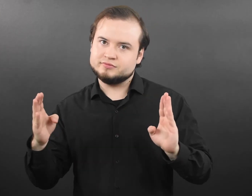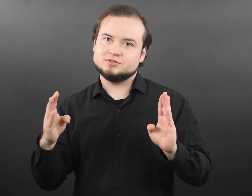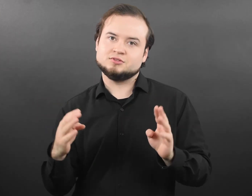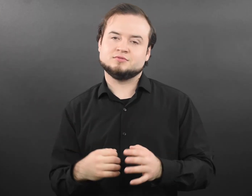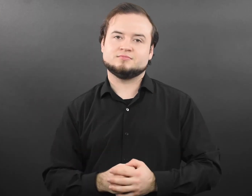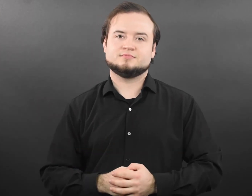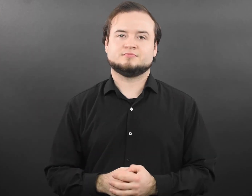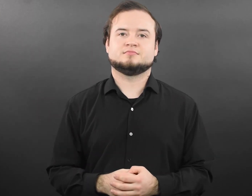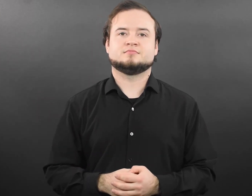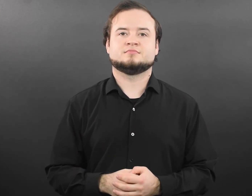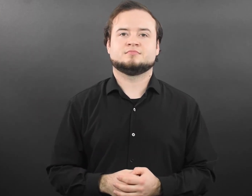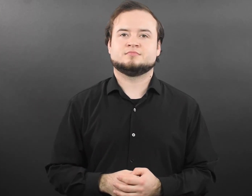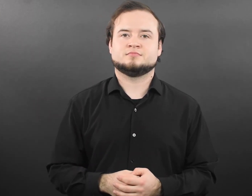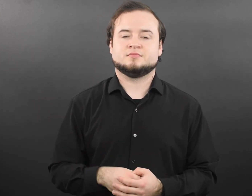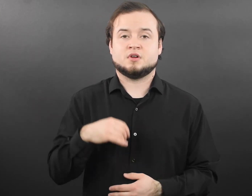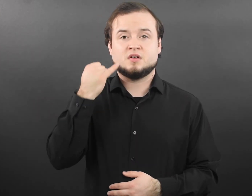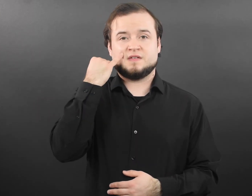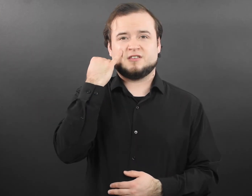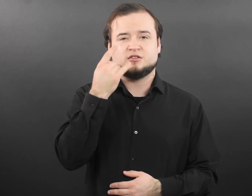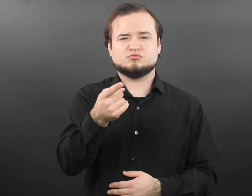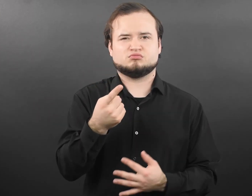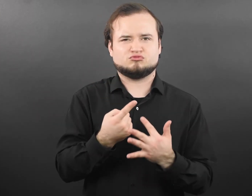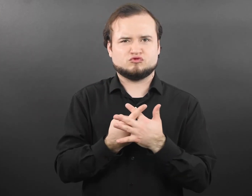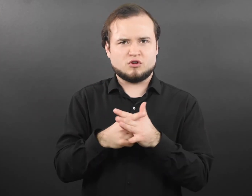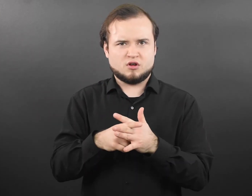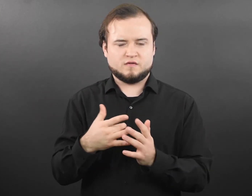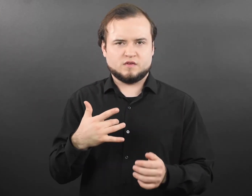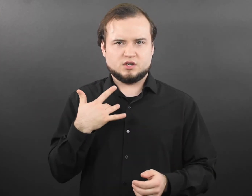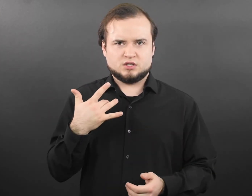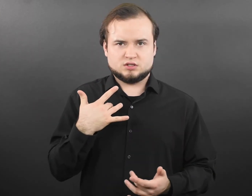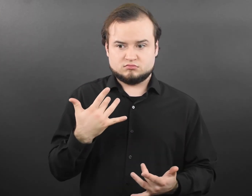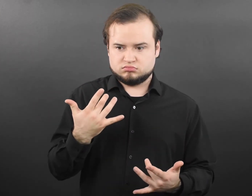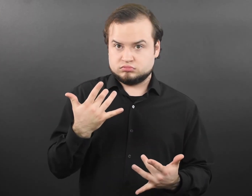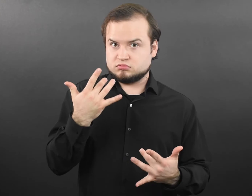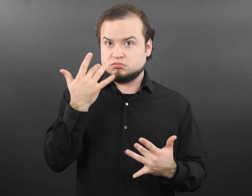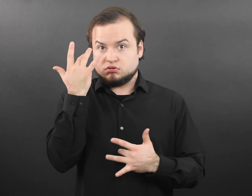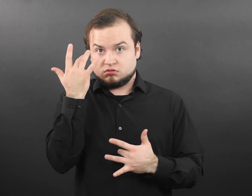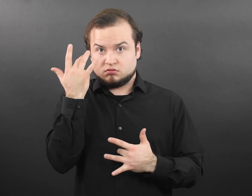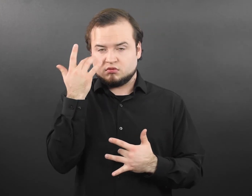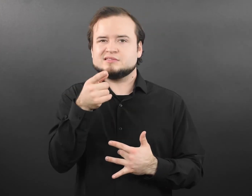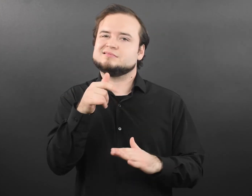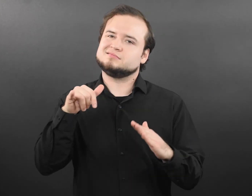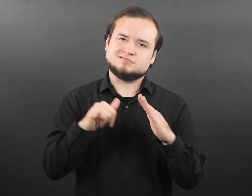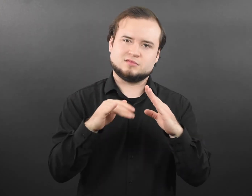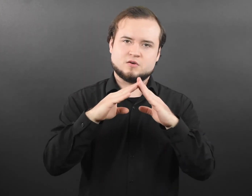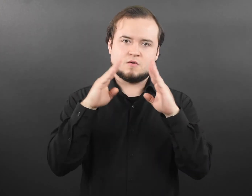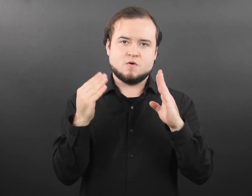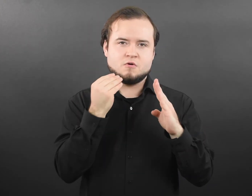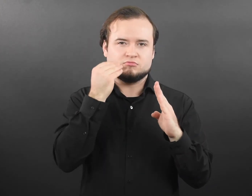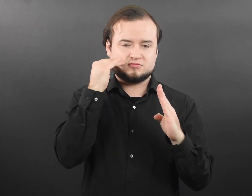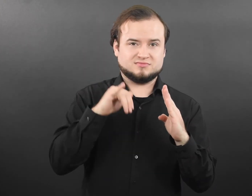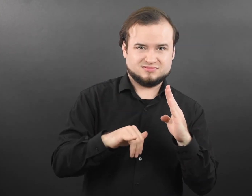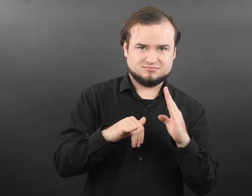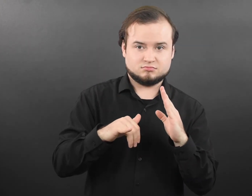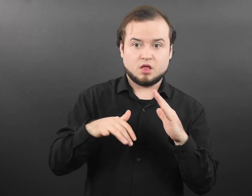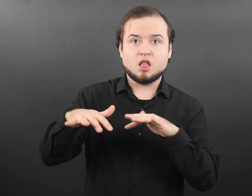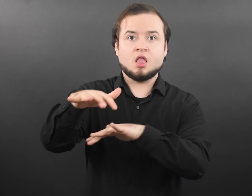• If you start to feel sick, stay home and away from others (isolate) and test immediately